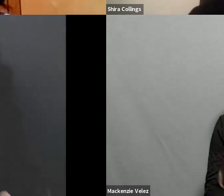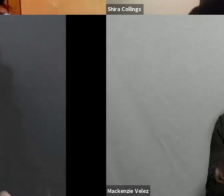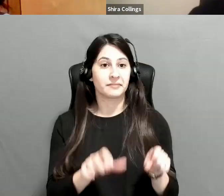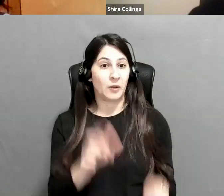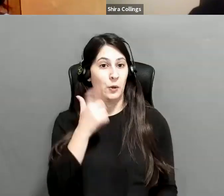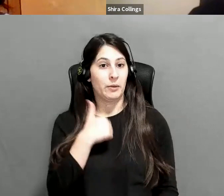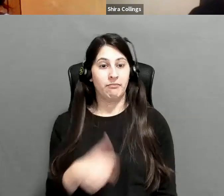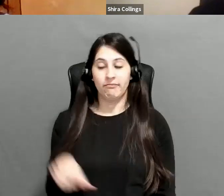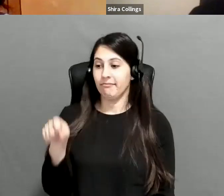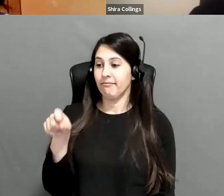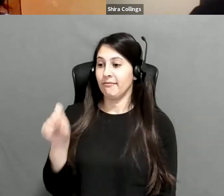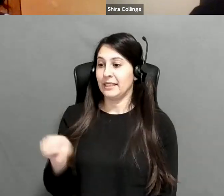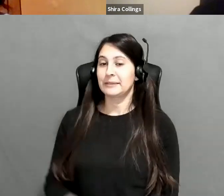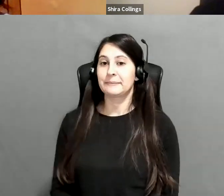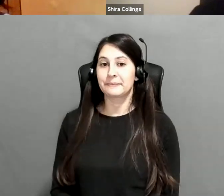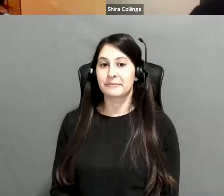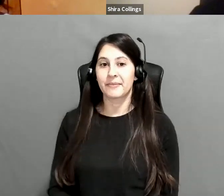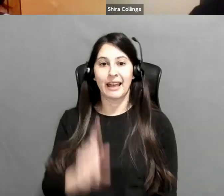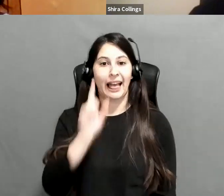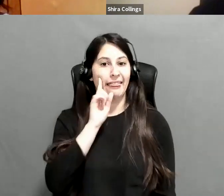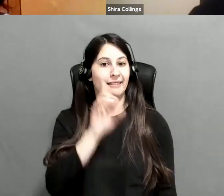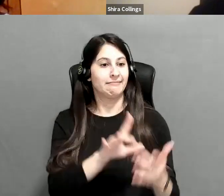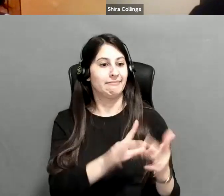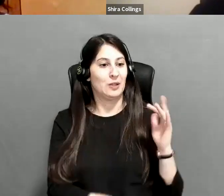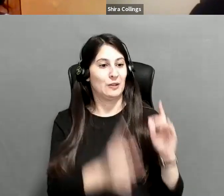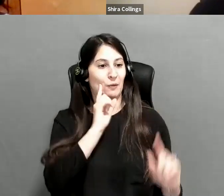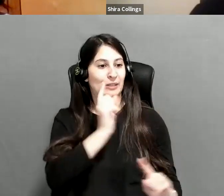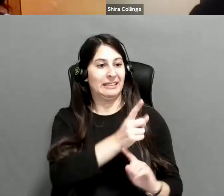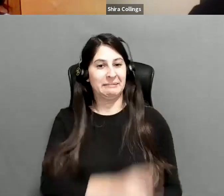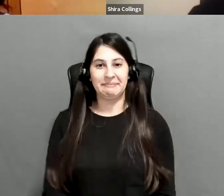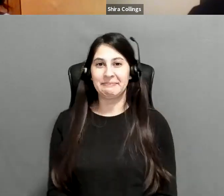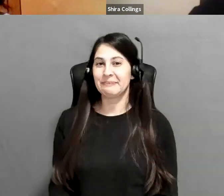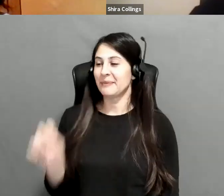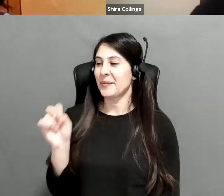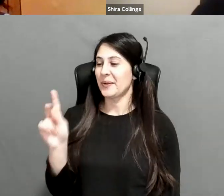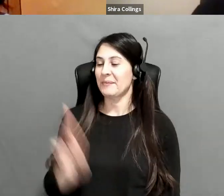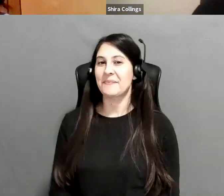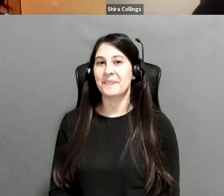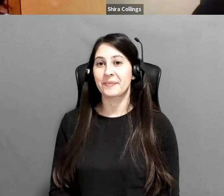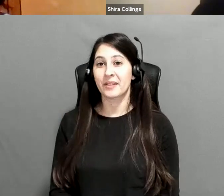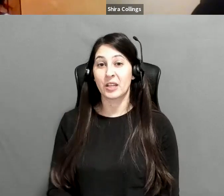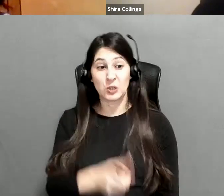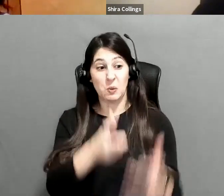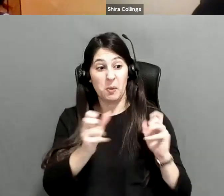am not sure what happened to Kathryn. Can you hear me? Yes.